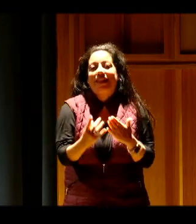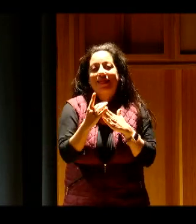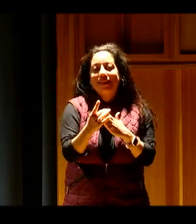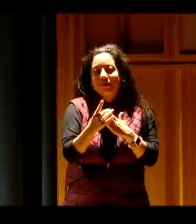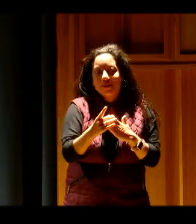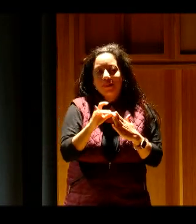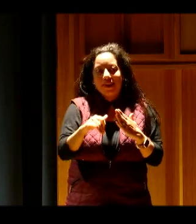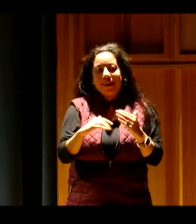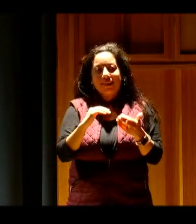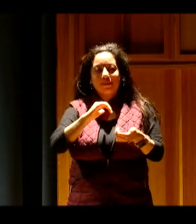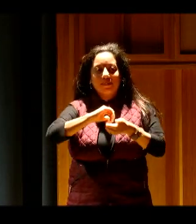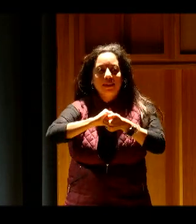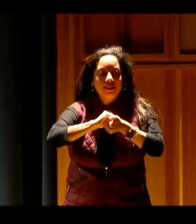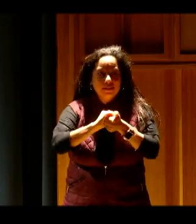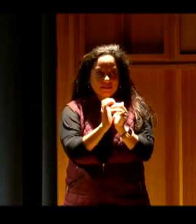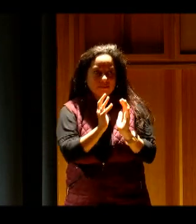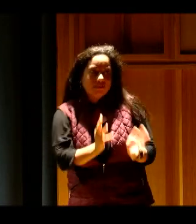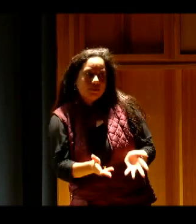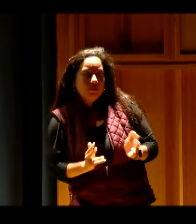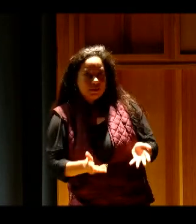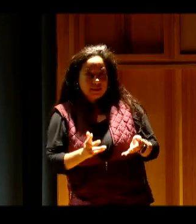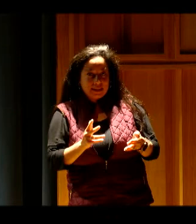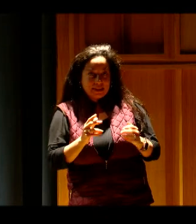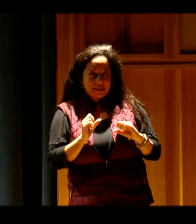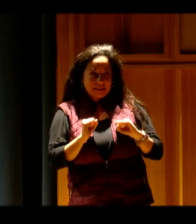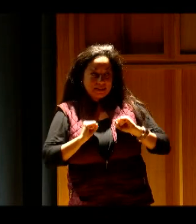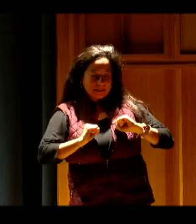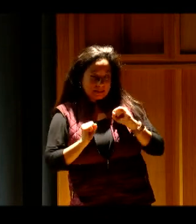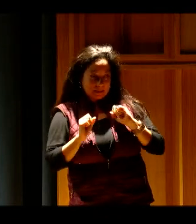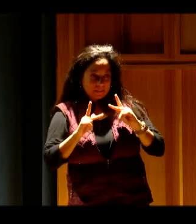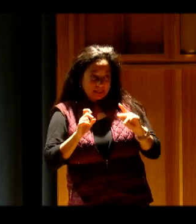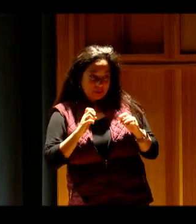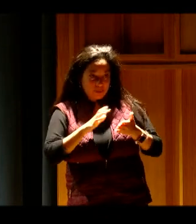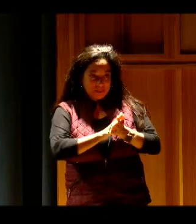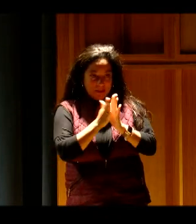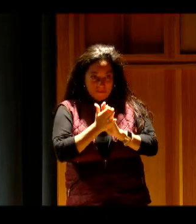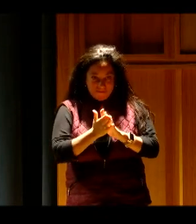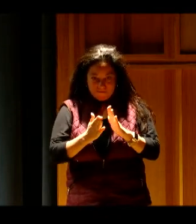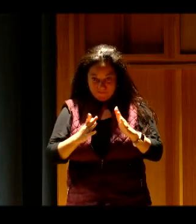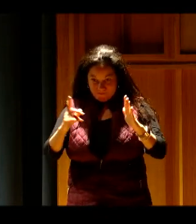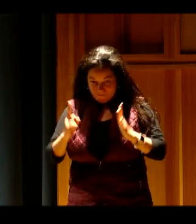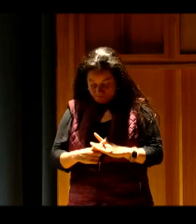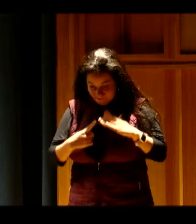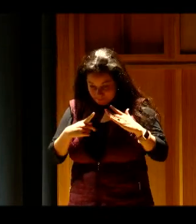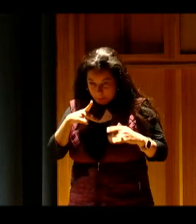that companionship, that space to be the pioneers, the pathfinders that they are,